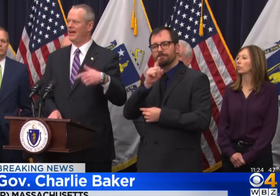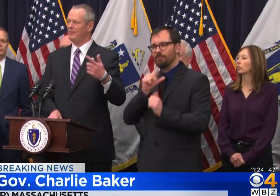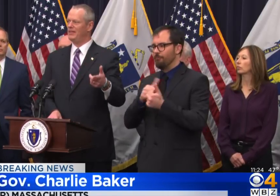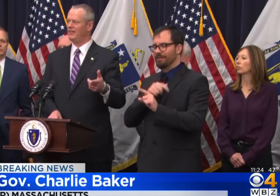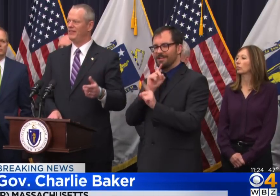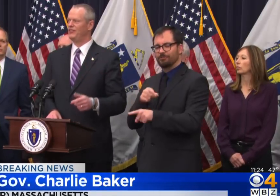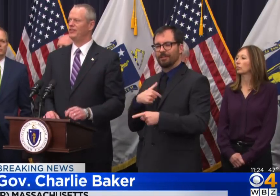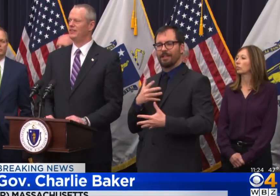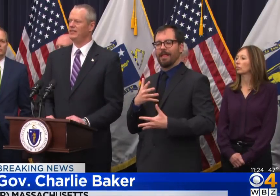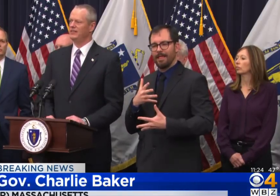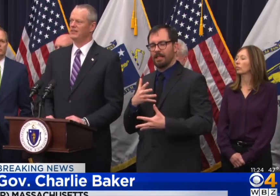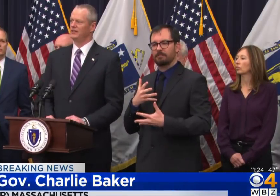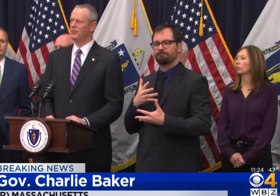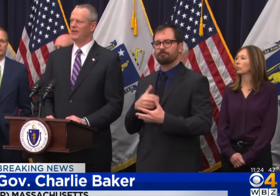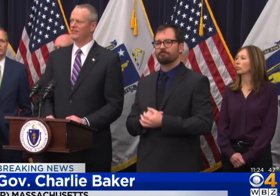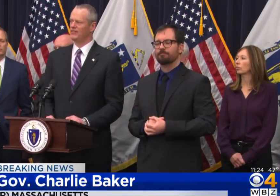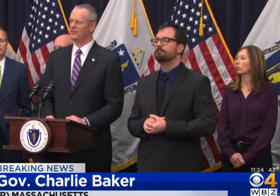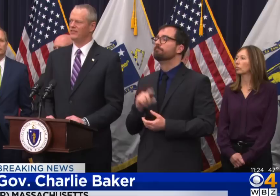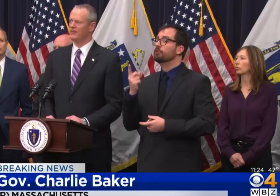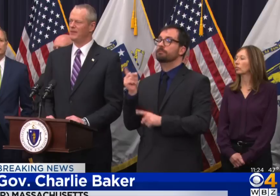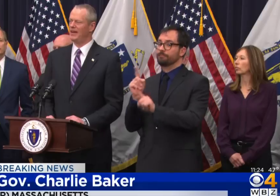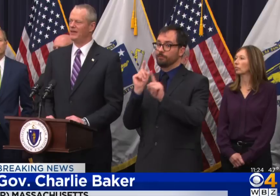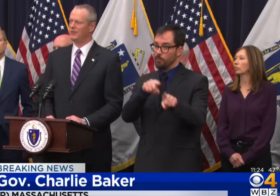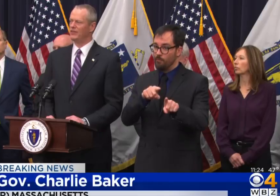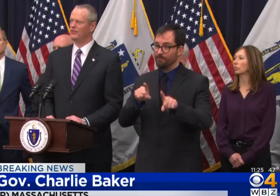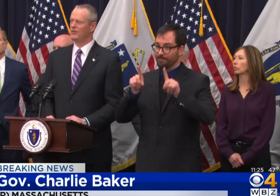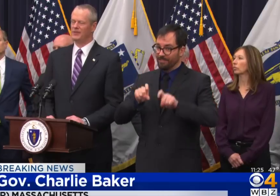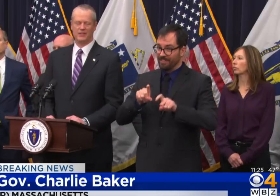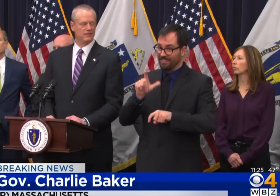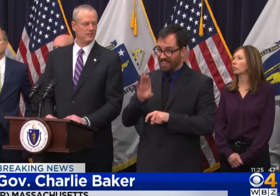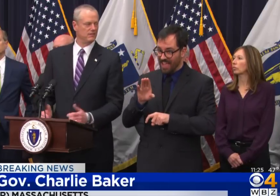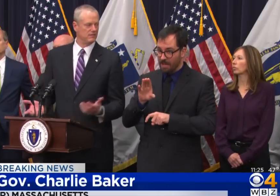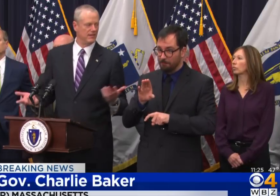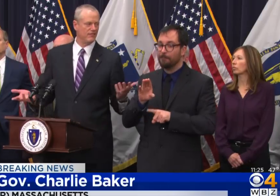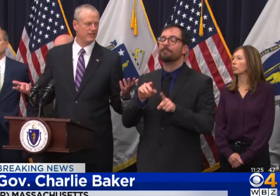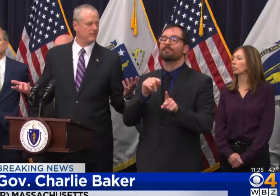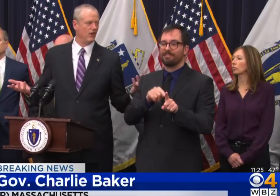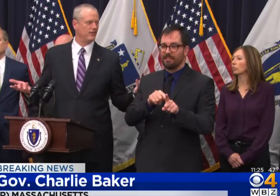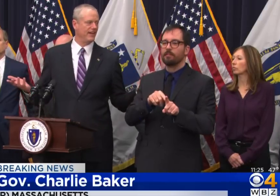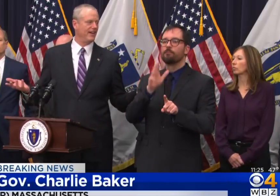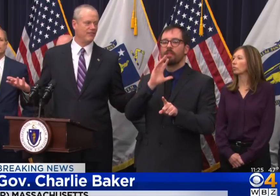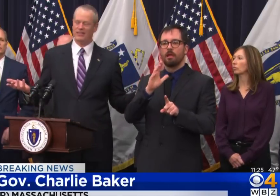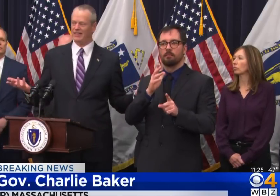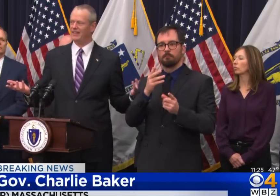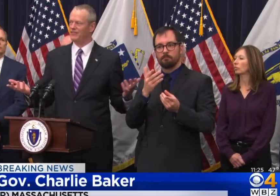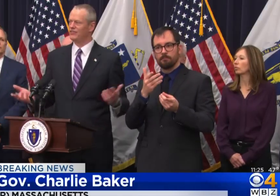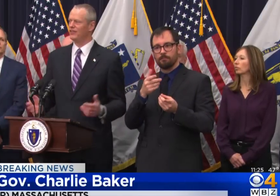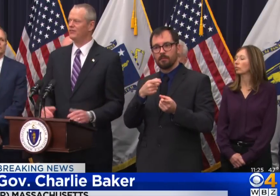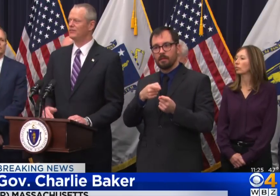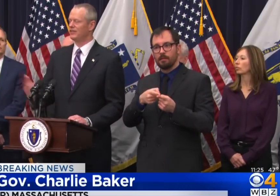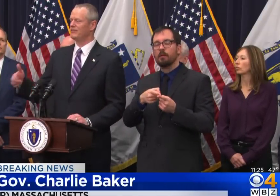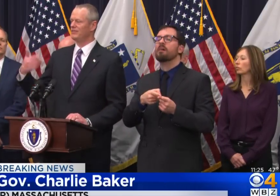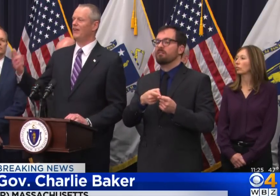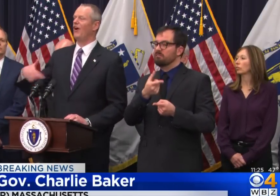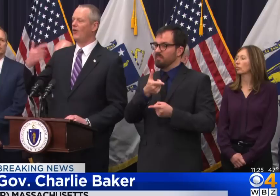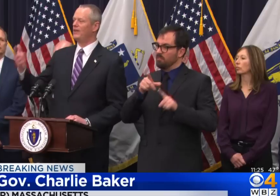I DON'T KNOW IF WE WOULD KNOW THE ANSWER TO THAT BECAUSE IT GOES FROM THE CLINICIAN TO THE